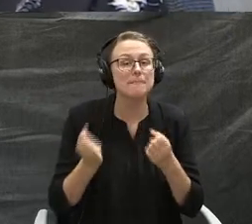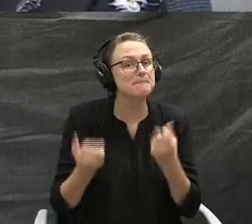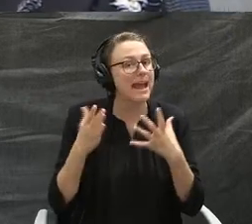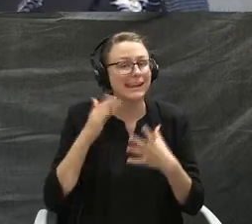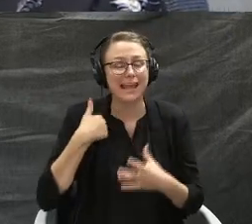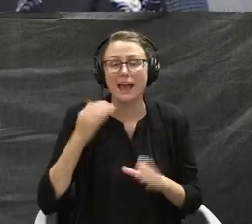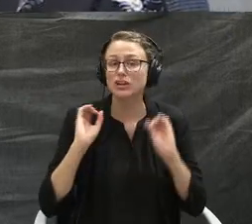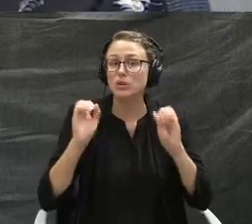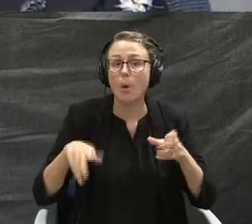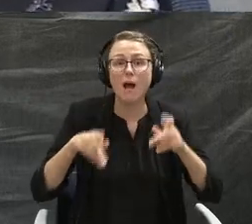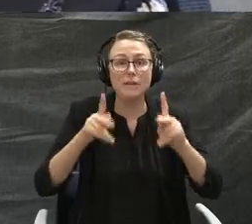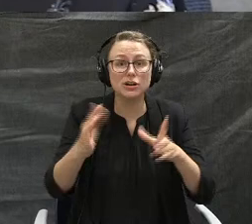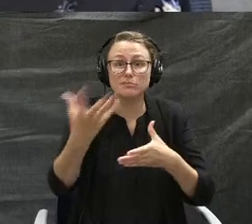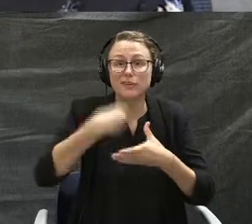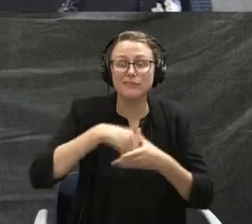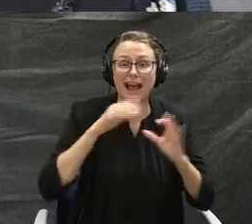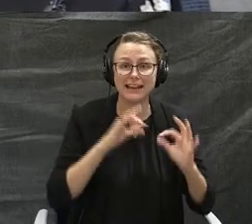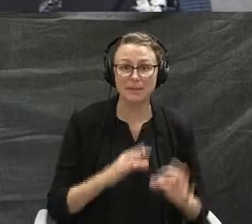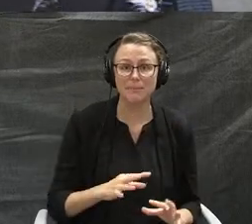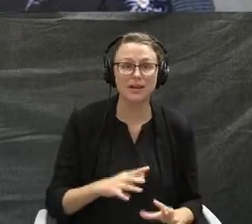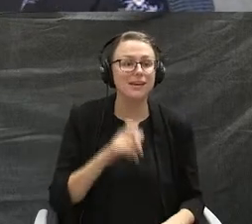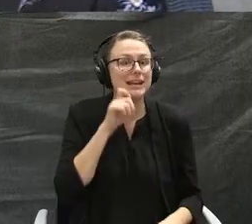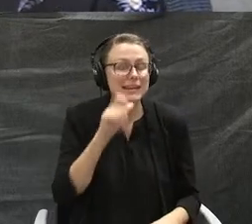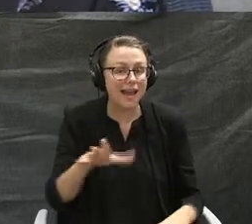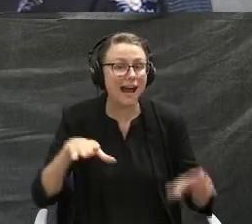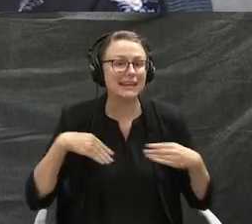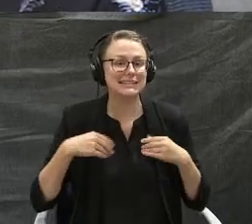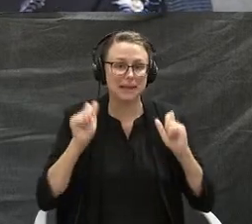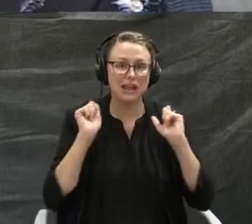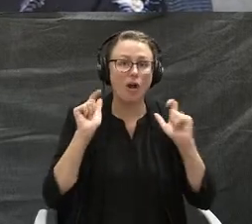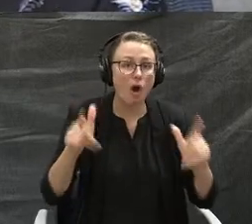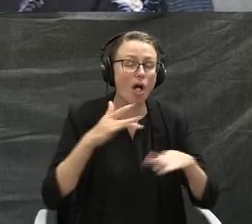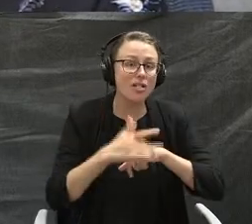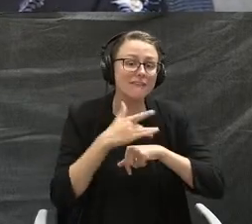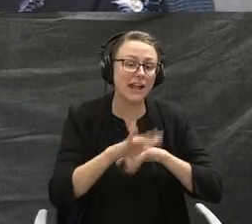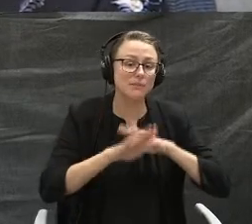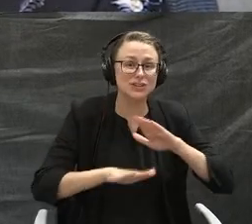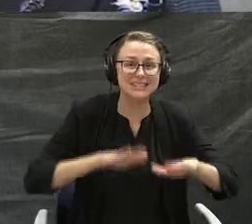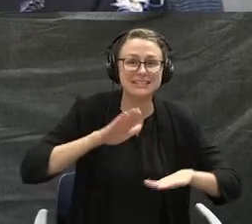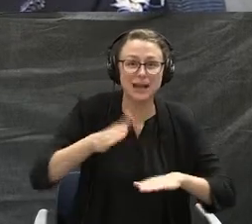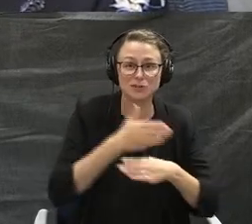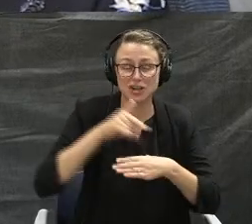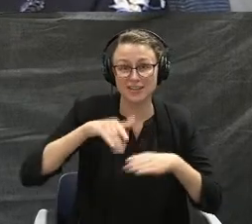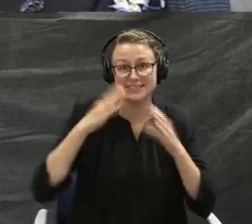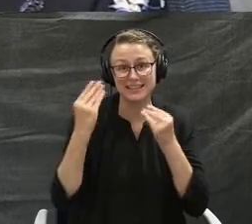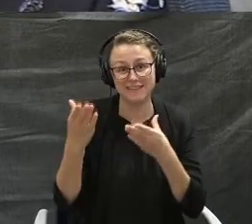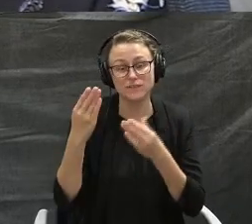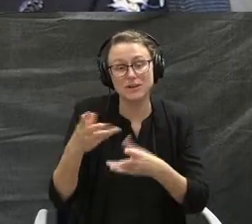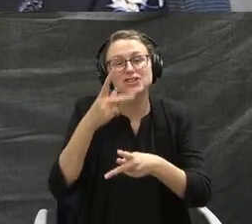not taking all available steps to share this information keeps the majority of the school districts taxpayer community in